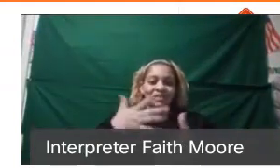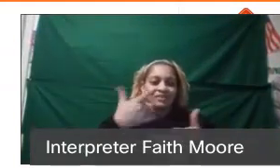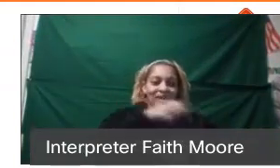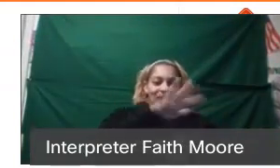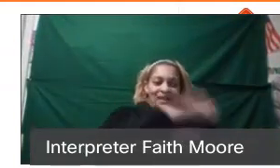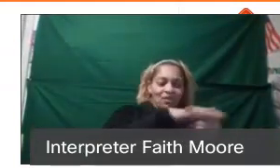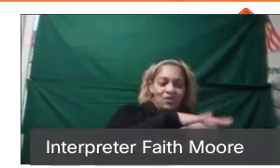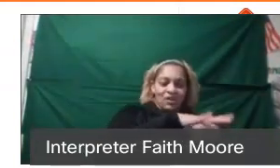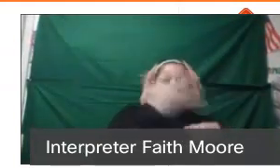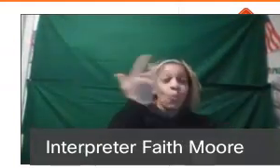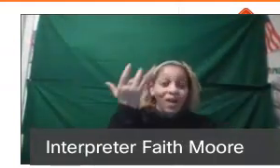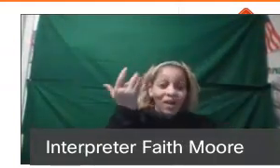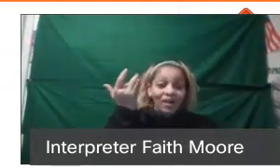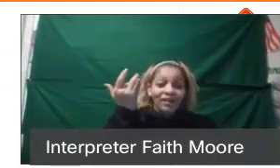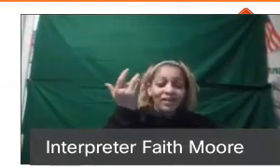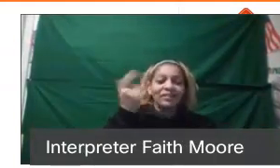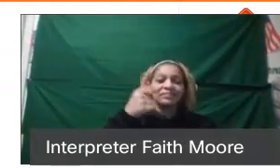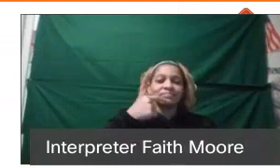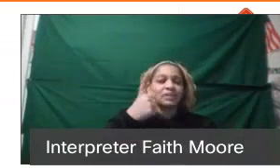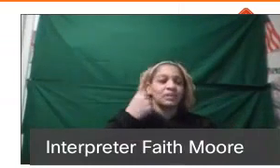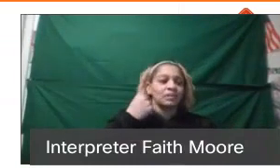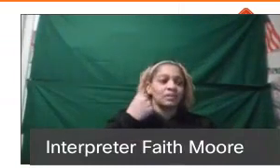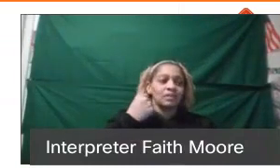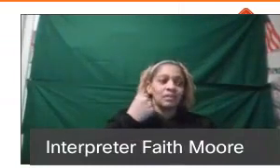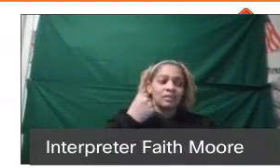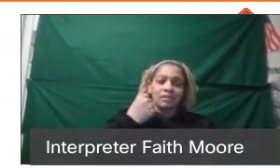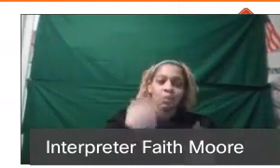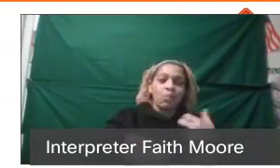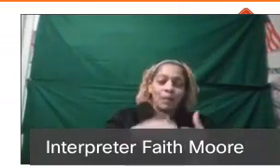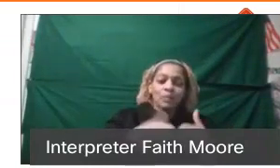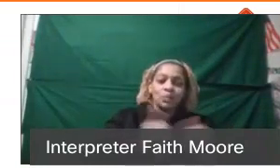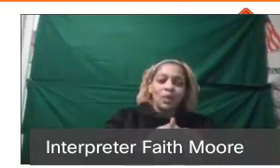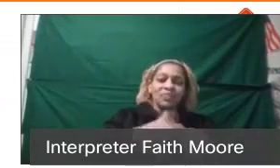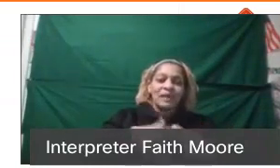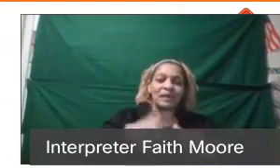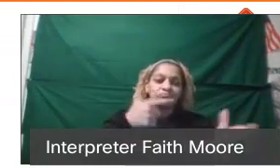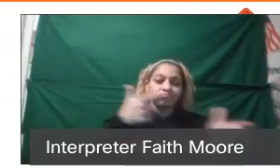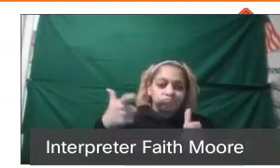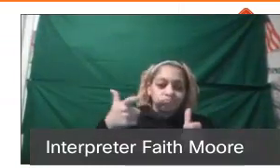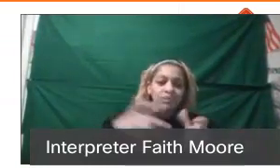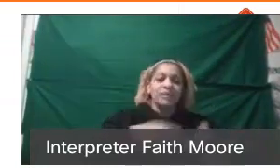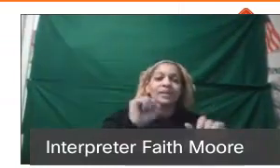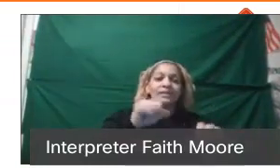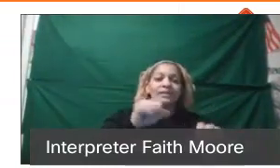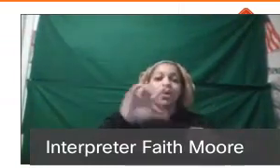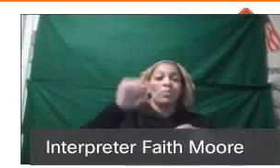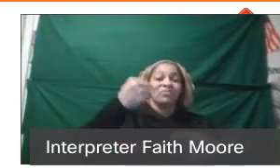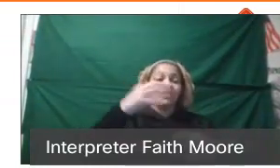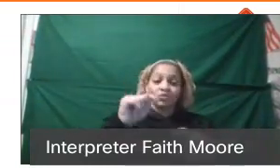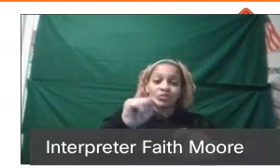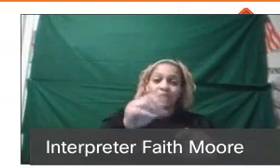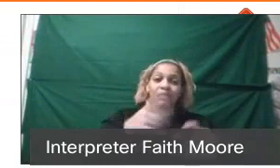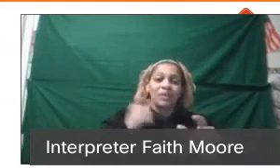There, you know, there was problems with speeding, but there was also problems with stop sign running at, on, on 1st street. So, those are my questions. Thank you.